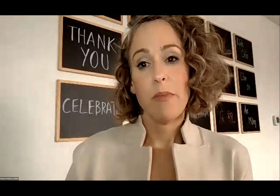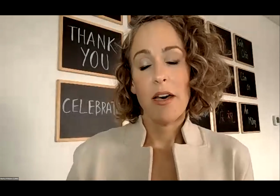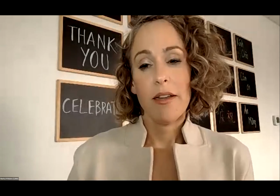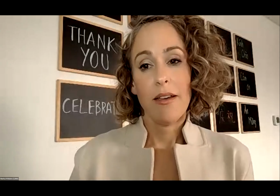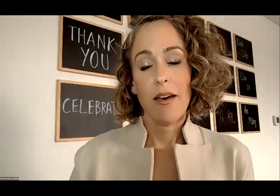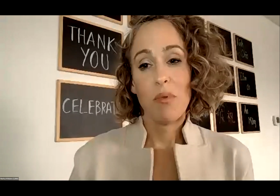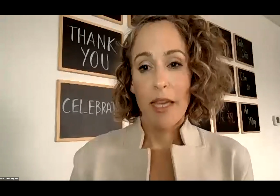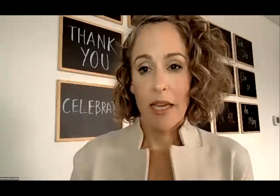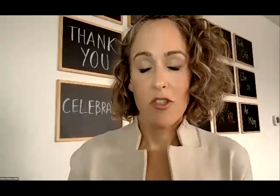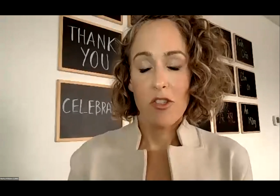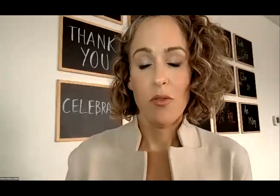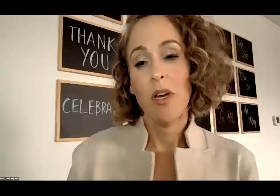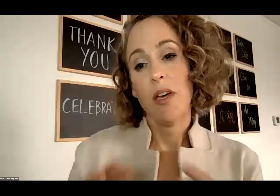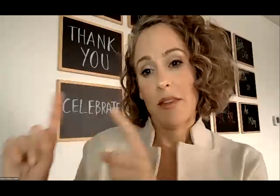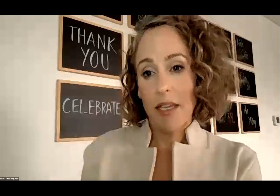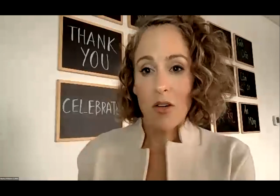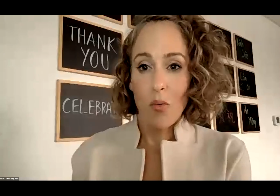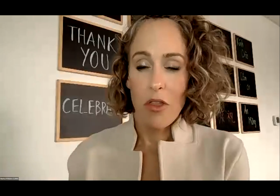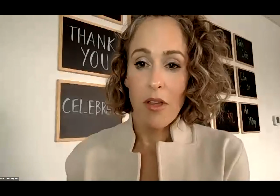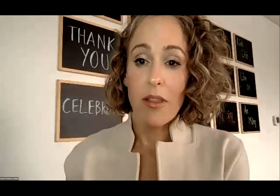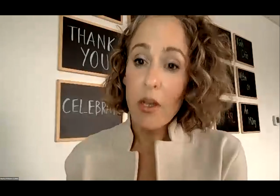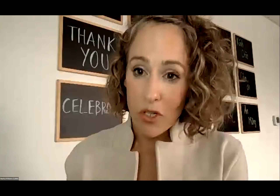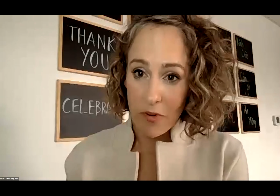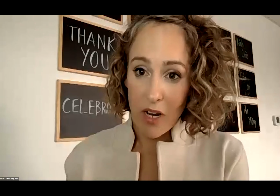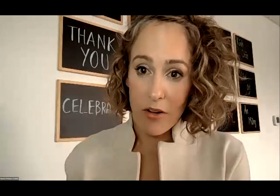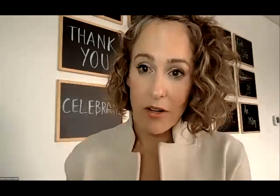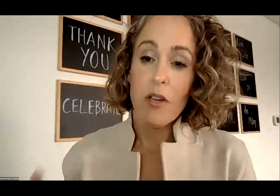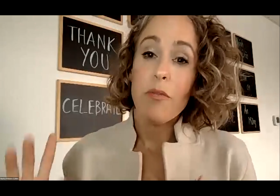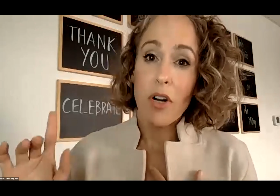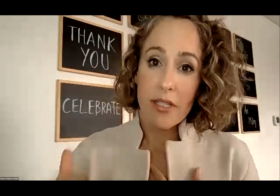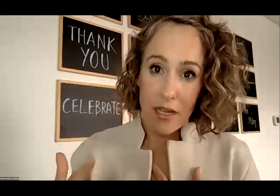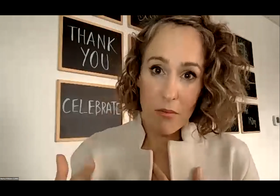but a plan to link with a language provider, for example